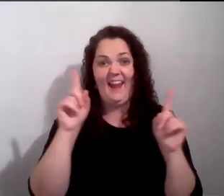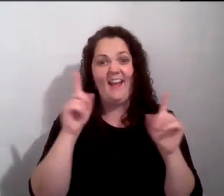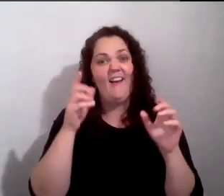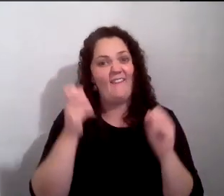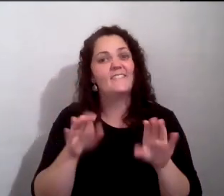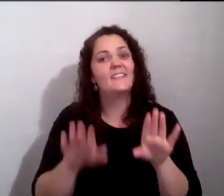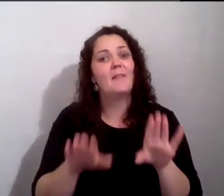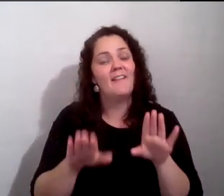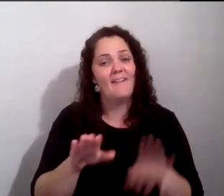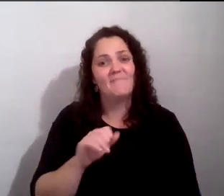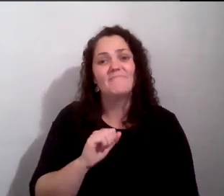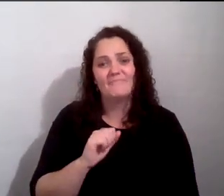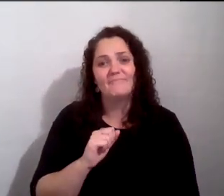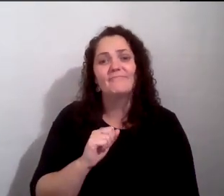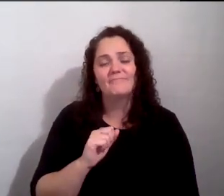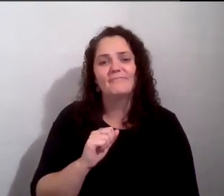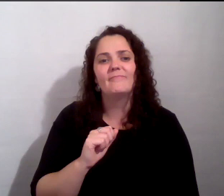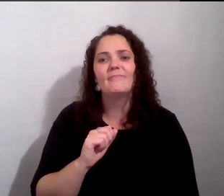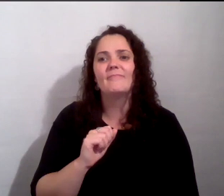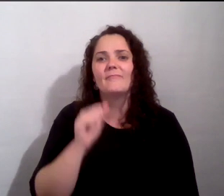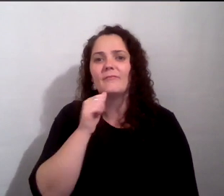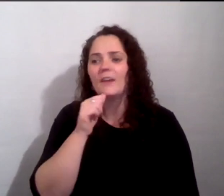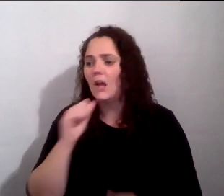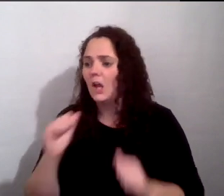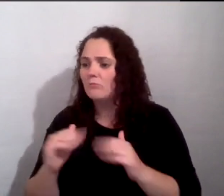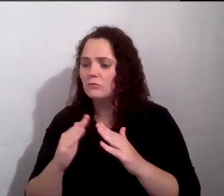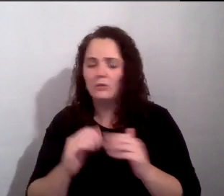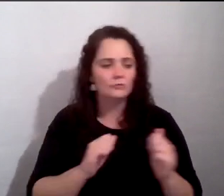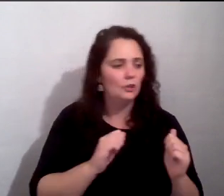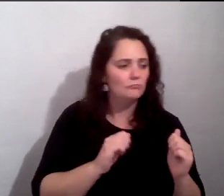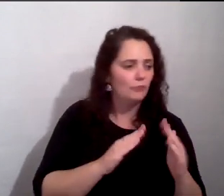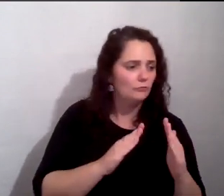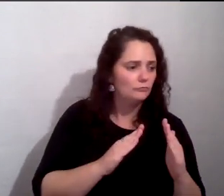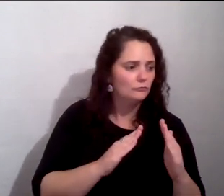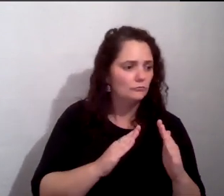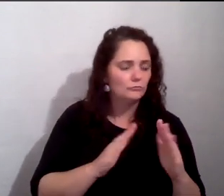any less modern really than the other and there are also great examples of